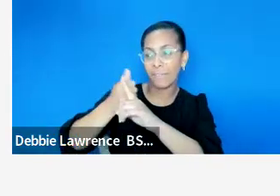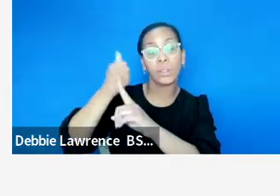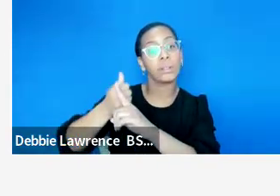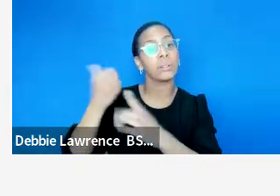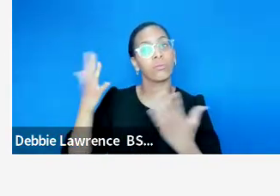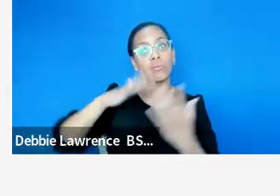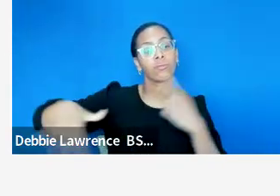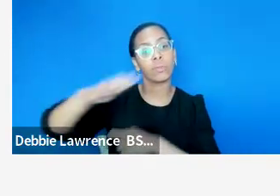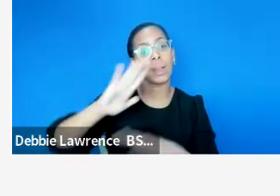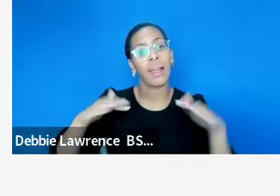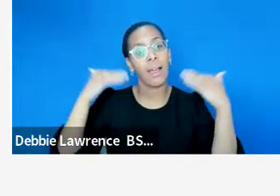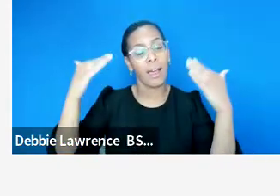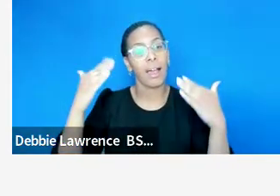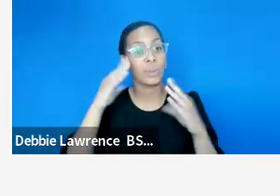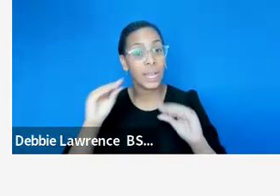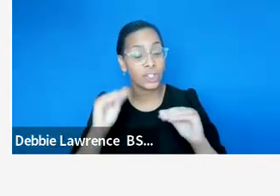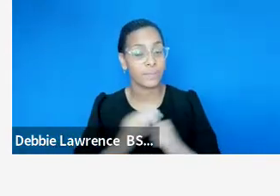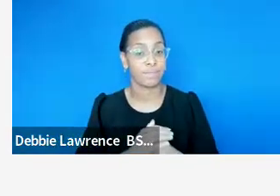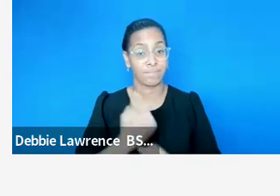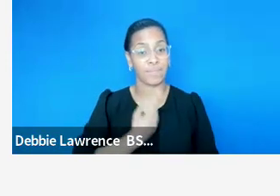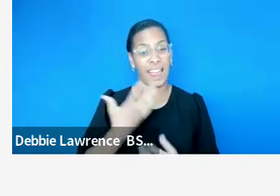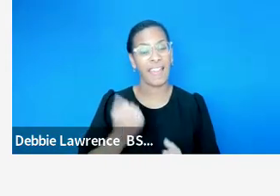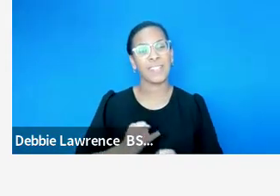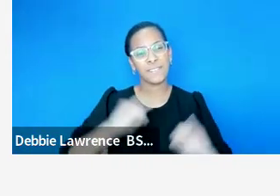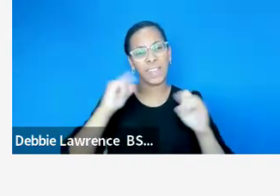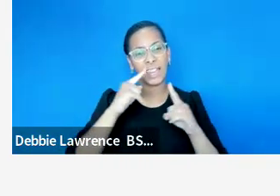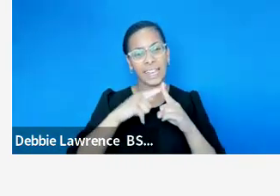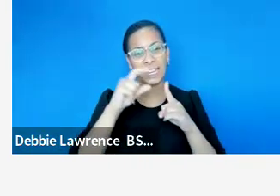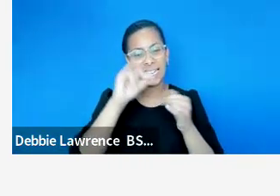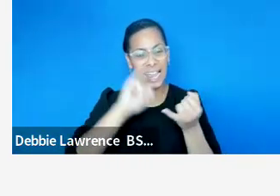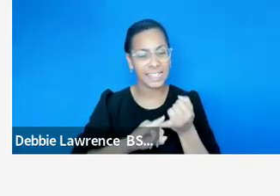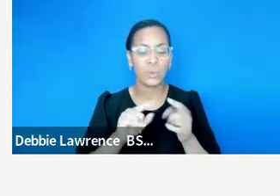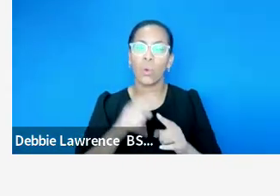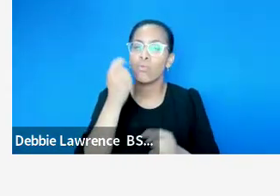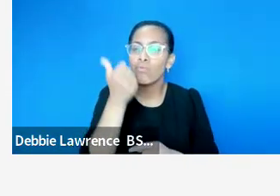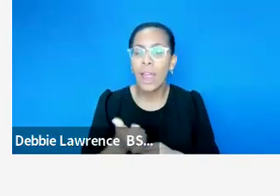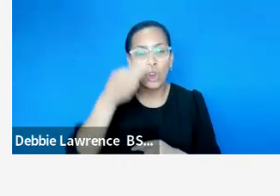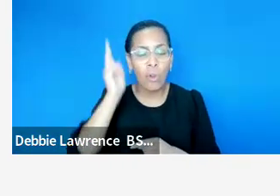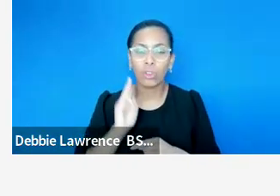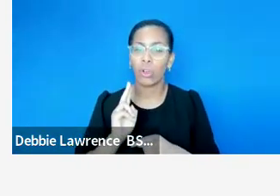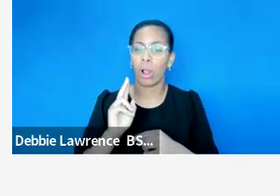I have severe EDS and also a rare neurological condition, so I'm a wheelchair user.